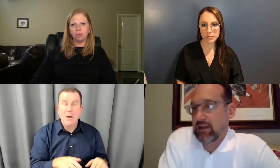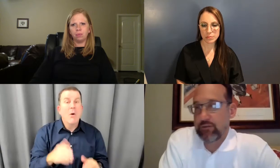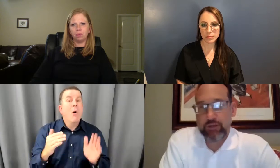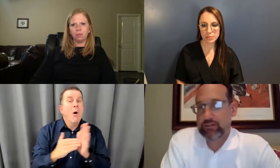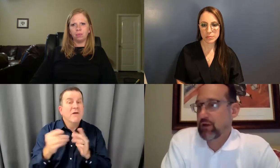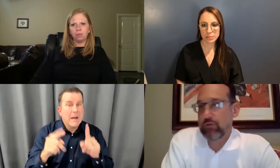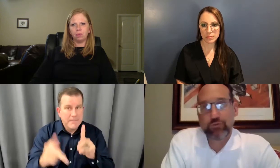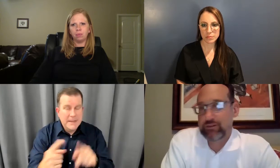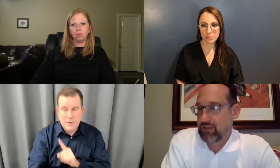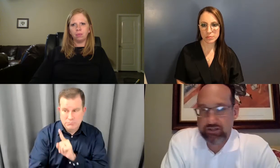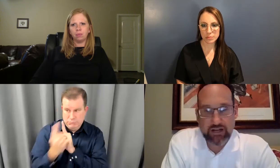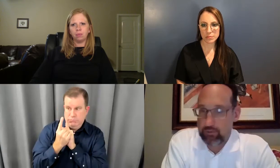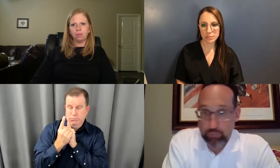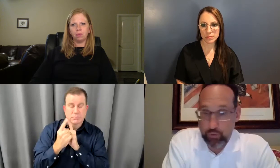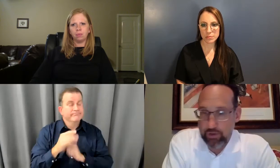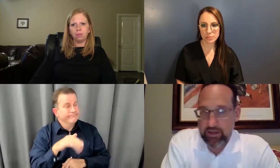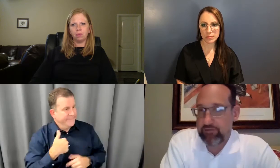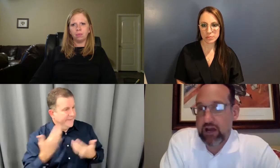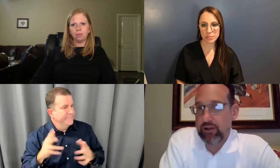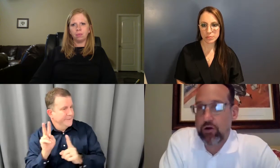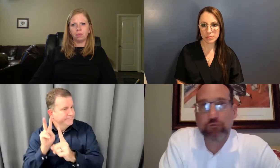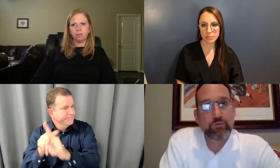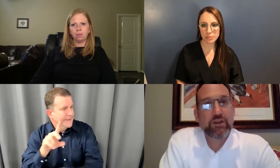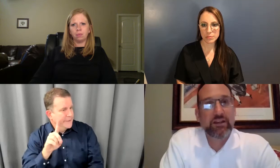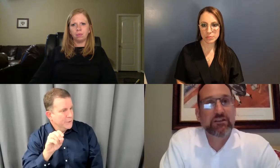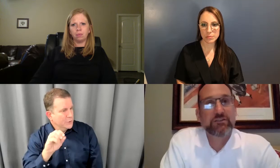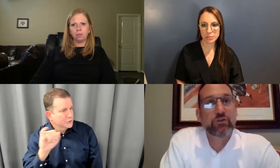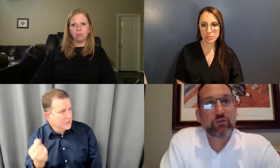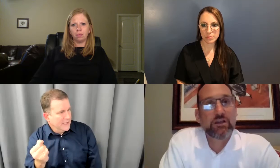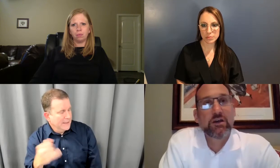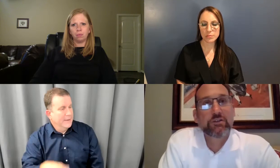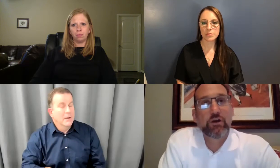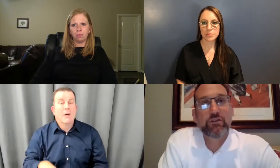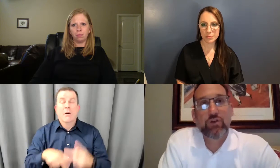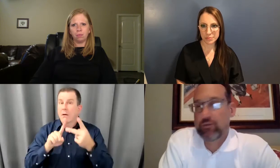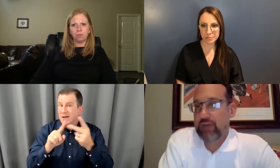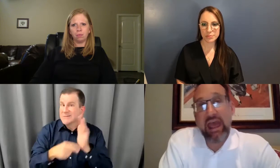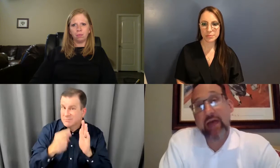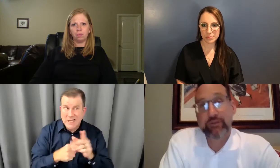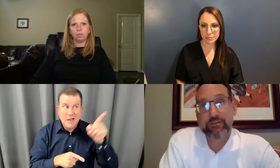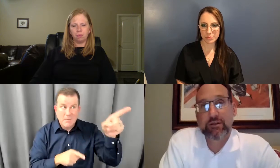and in the midst of my representation out of the blue one day, I've gotten a call from the United States attorney, so I do know that that happens,